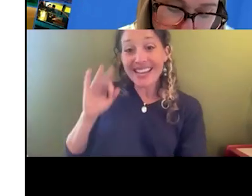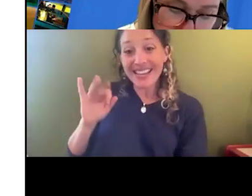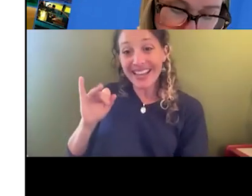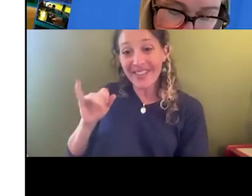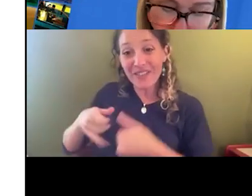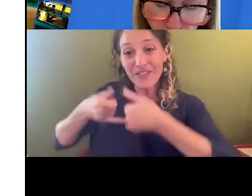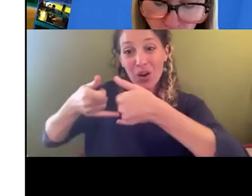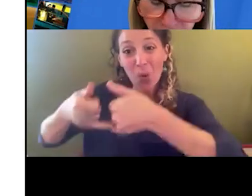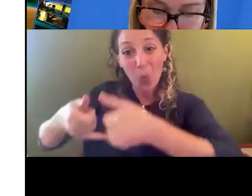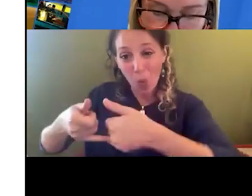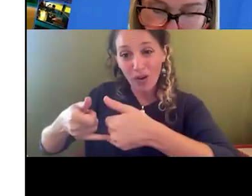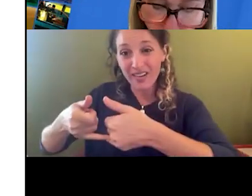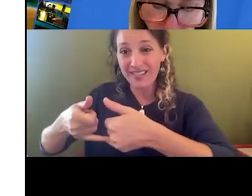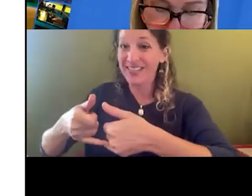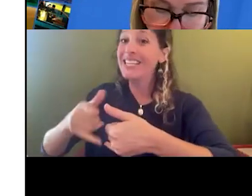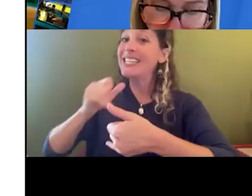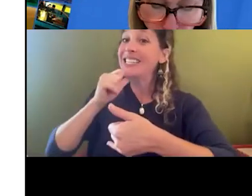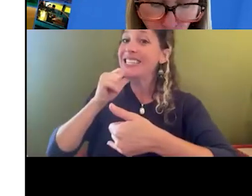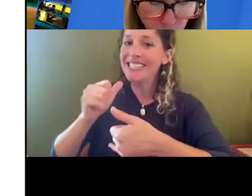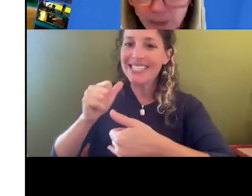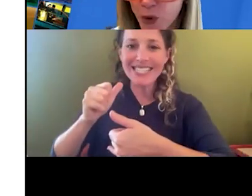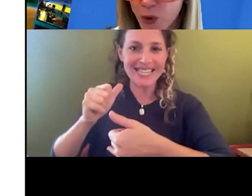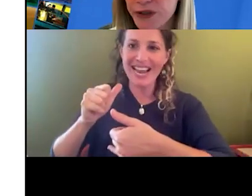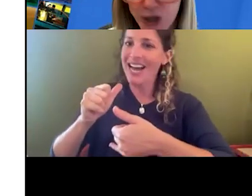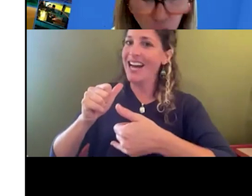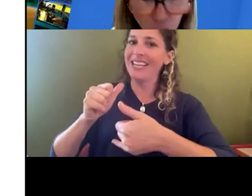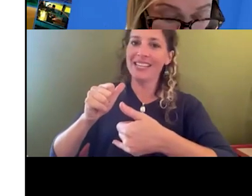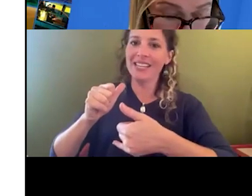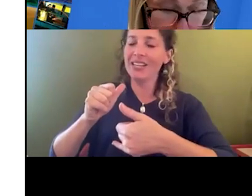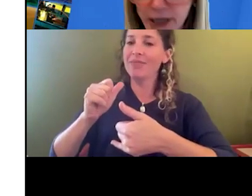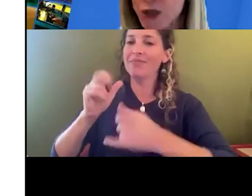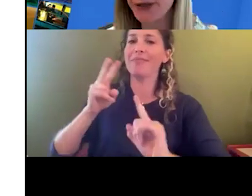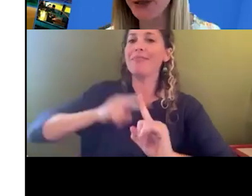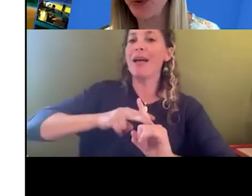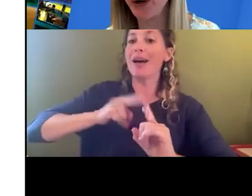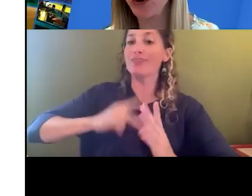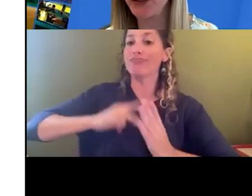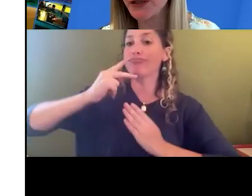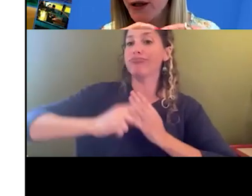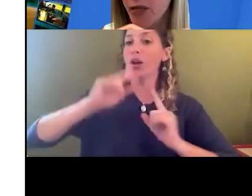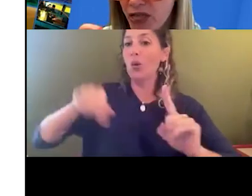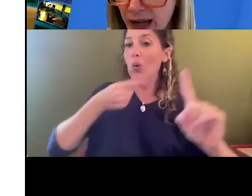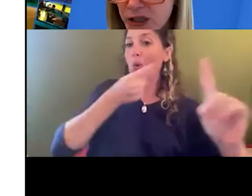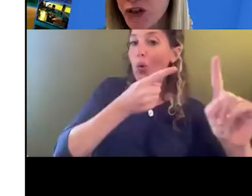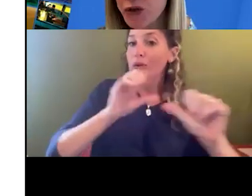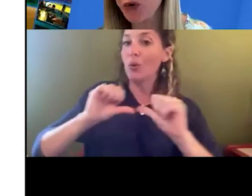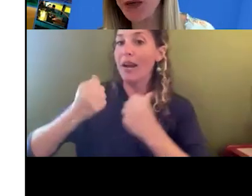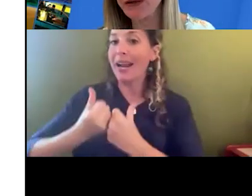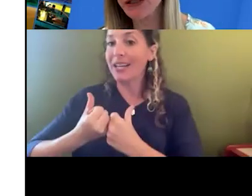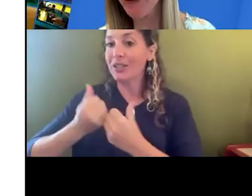no longer effectuates the program goals or agency priorities. That's the new piece.